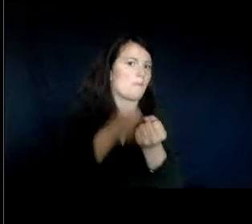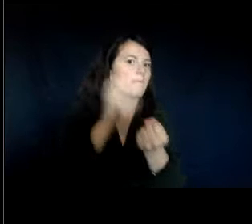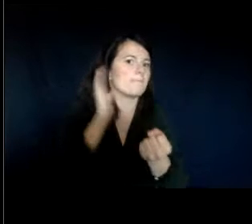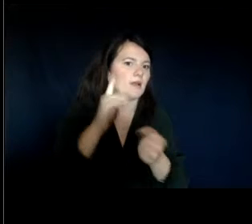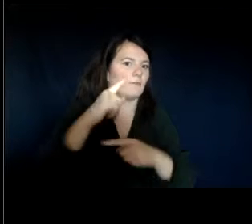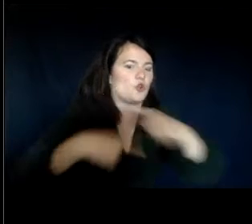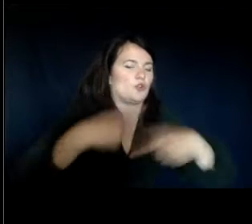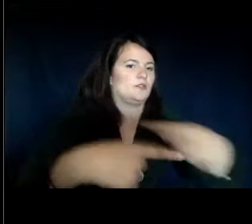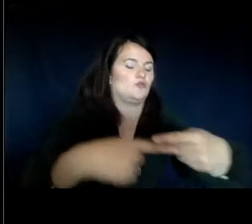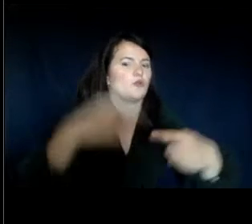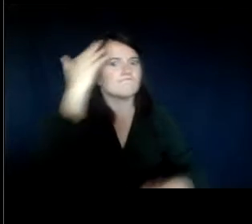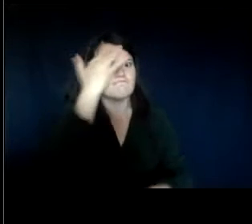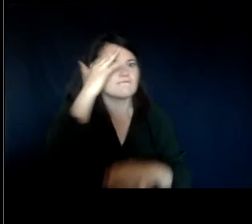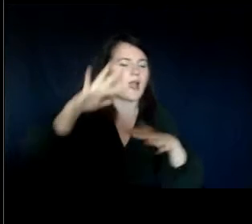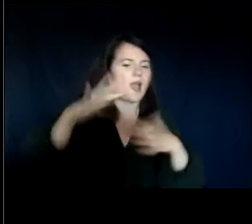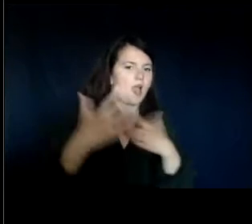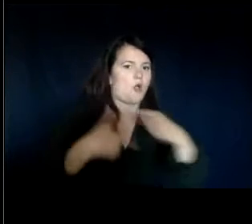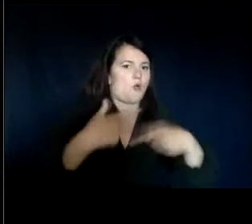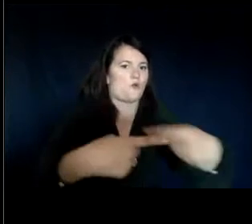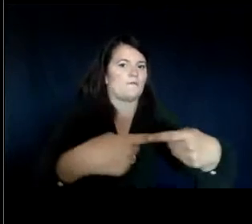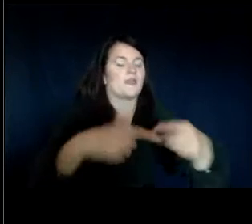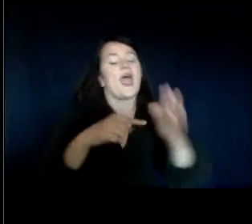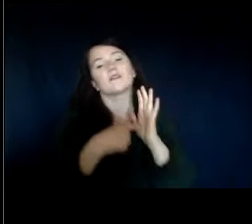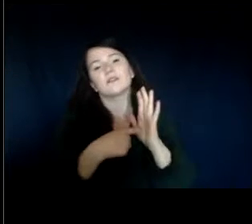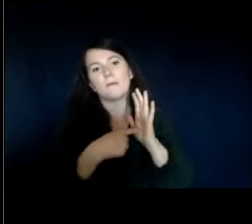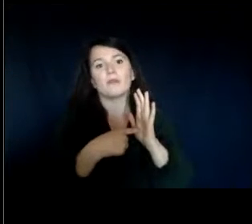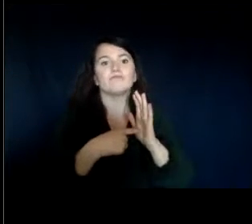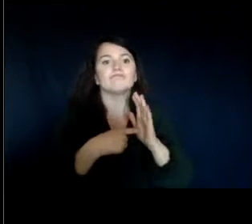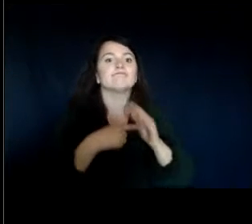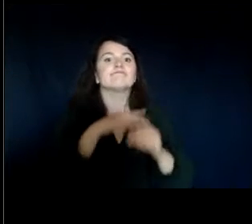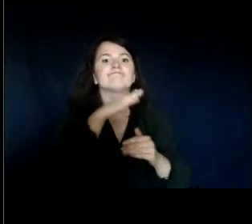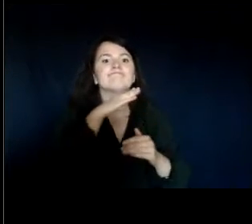Extended deadlines for the managing authorities